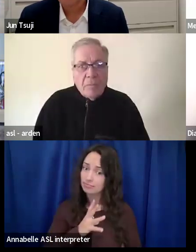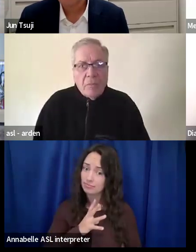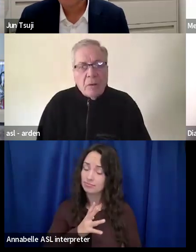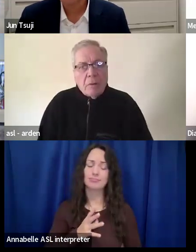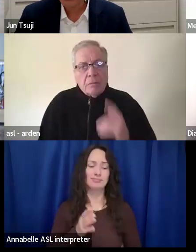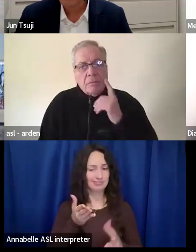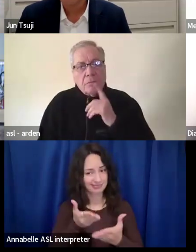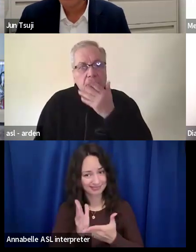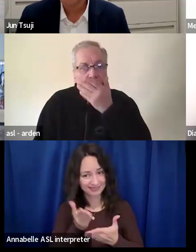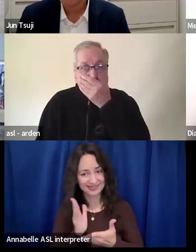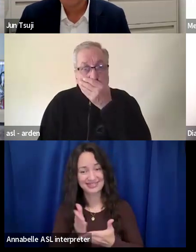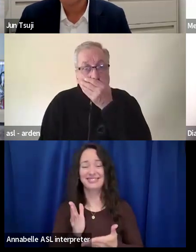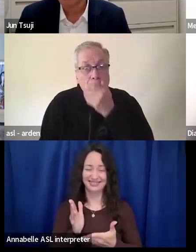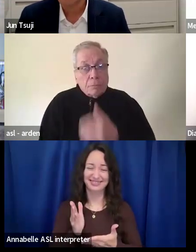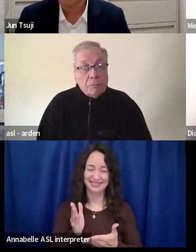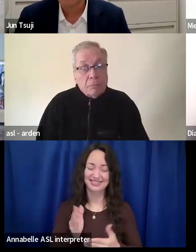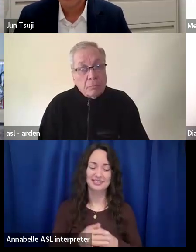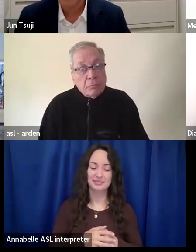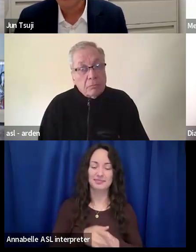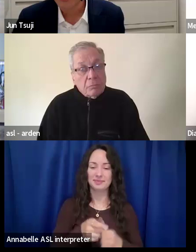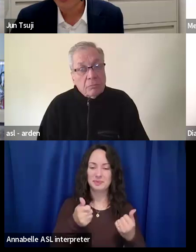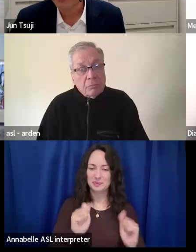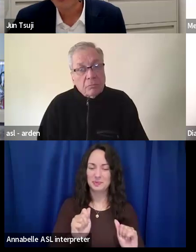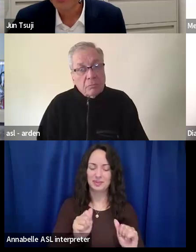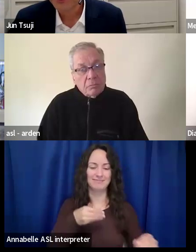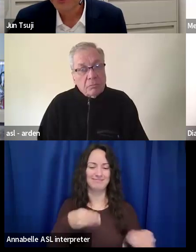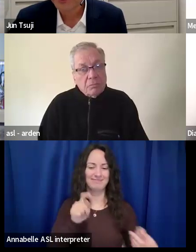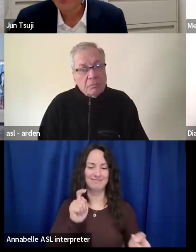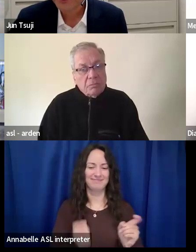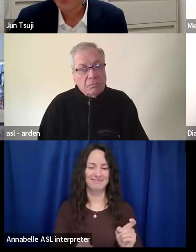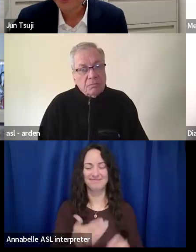it's okay, and then try to make adjustments. Thank you.